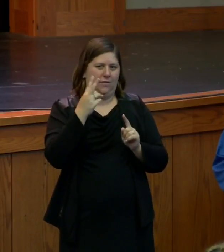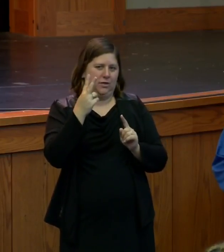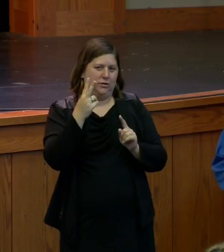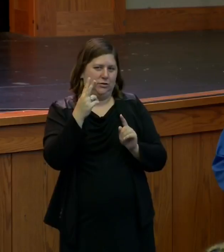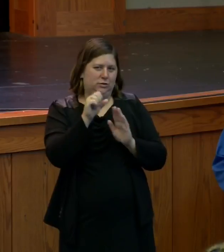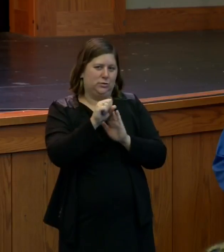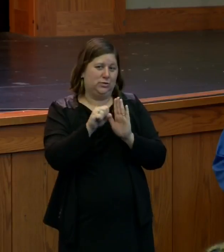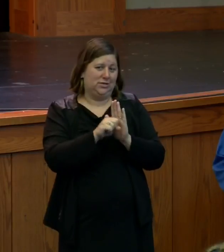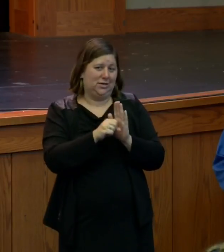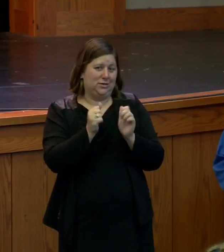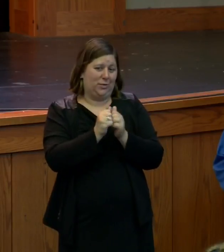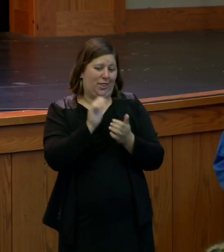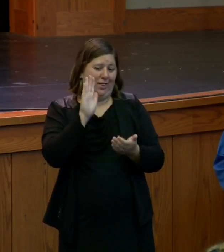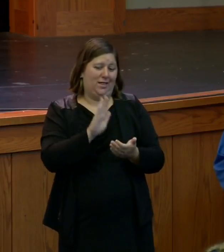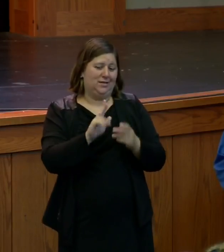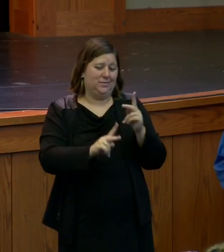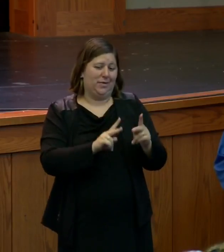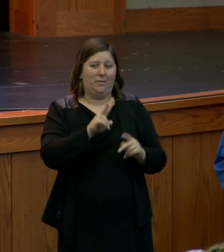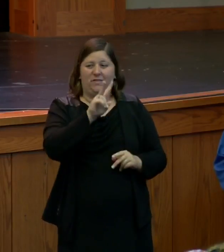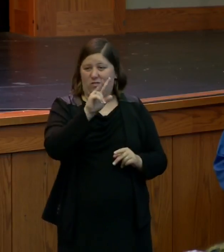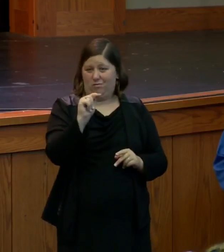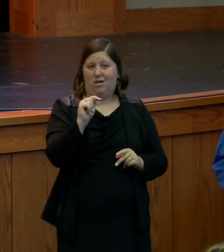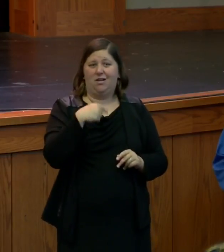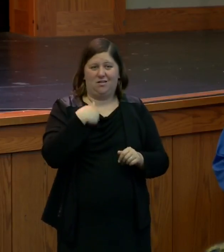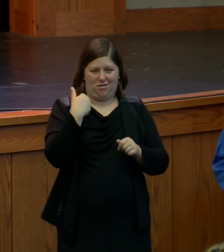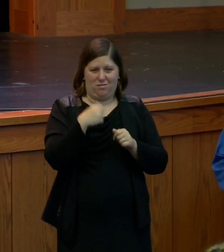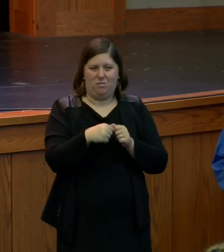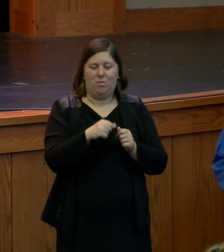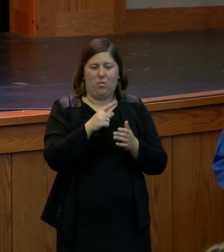ORIGINALLY FROM VERMONT WHERE I DO REMEMBER WHAT IT WAS LIKE TO